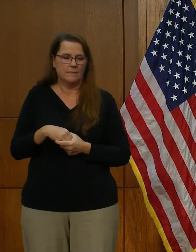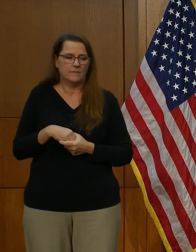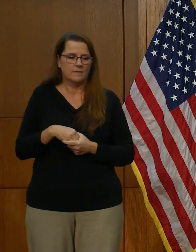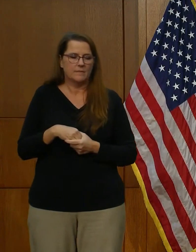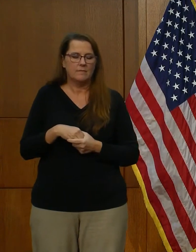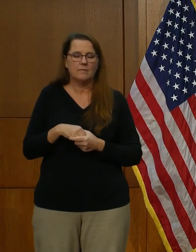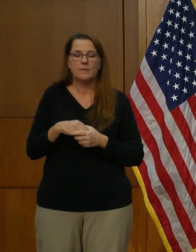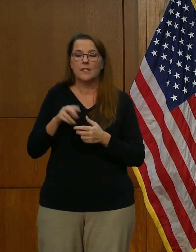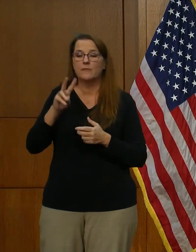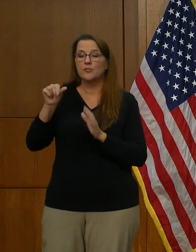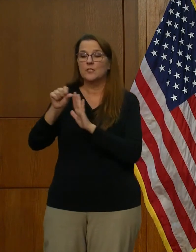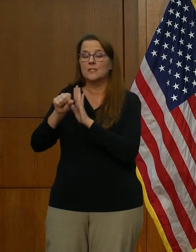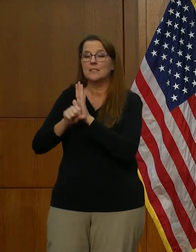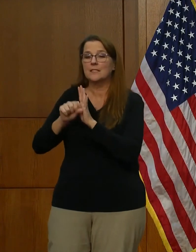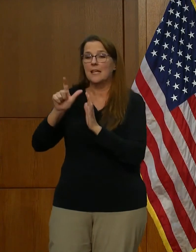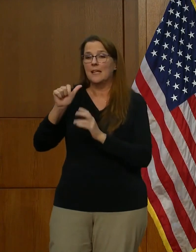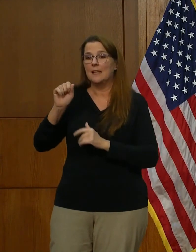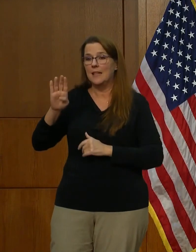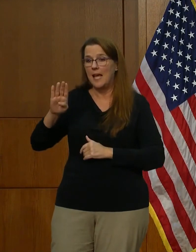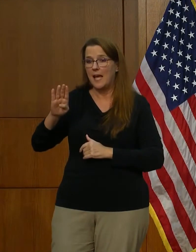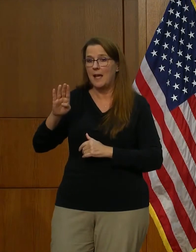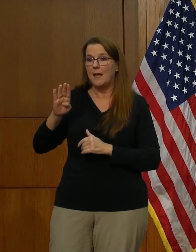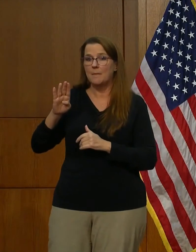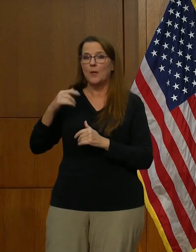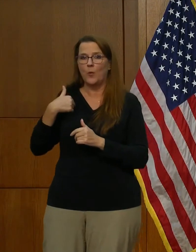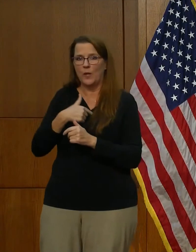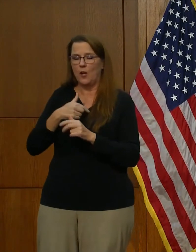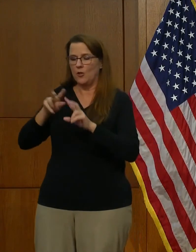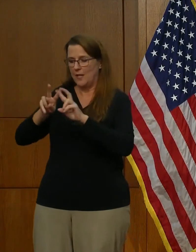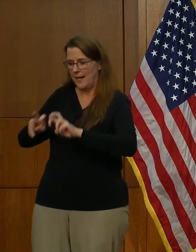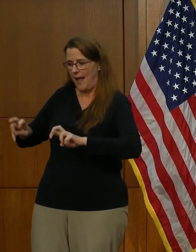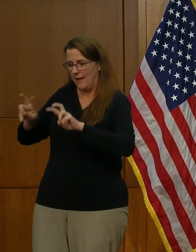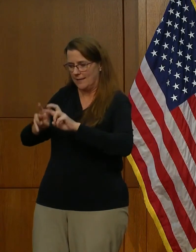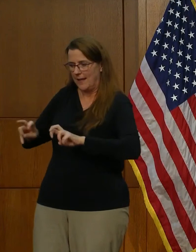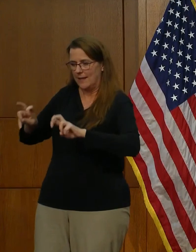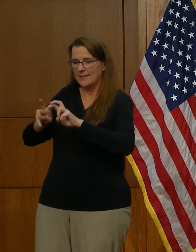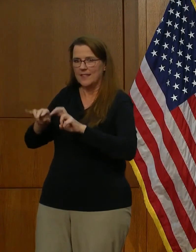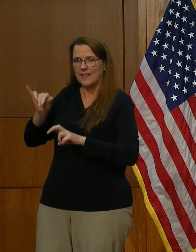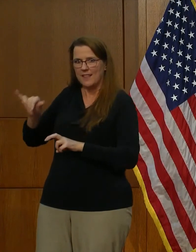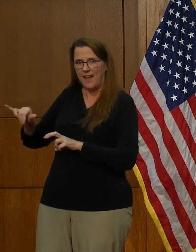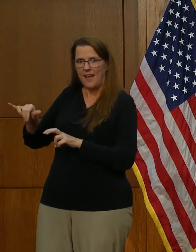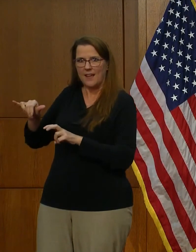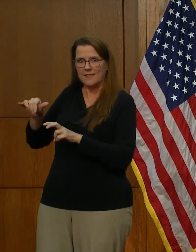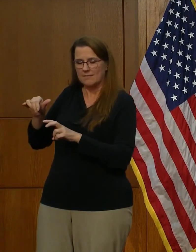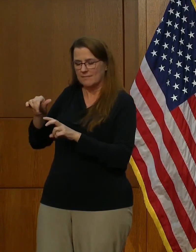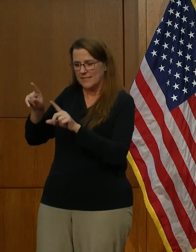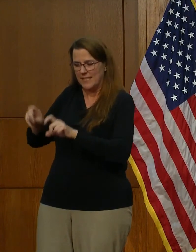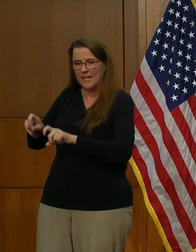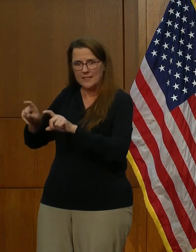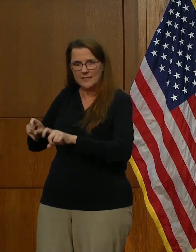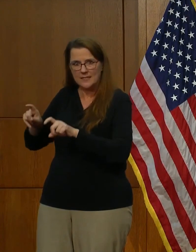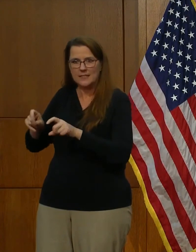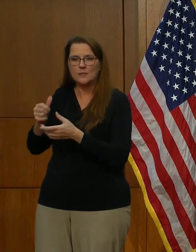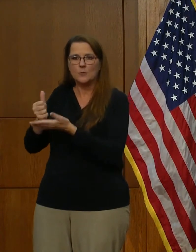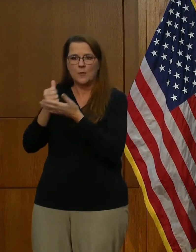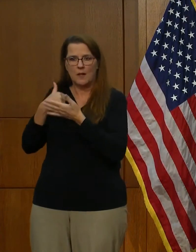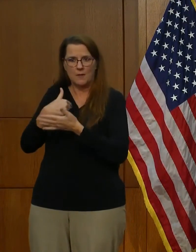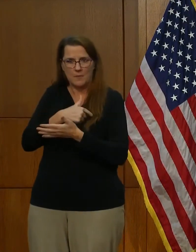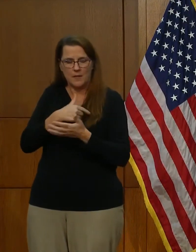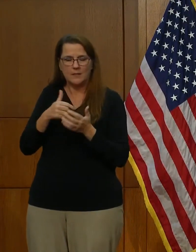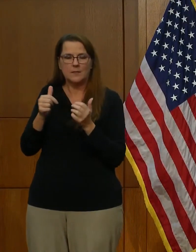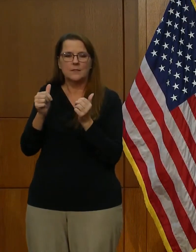STATE'S LAB. IS CARRYING OUT